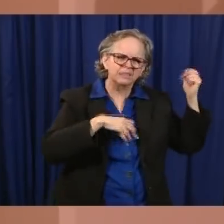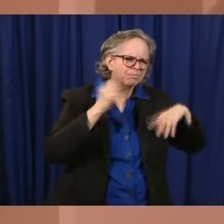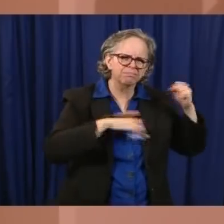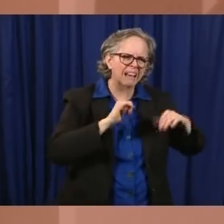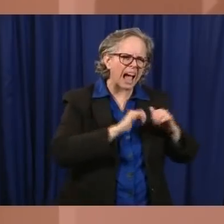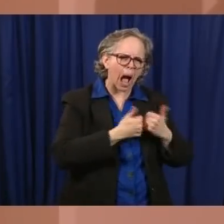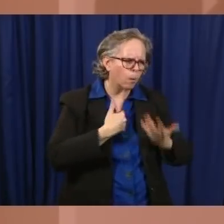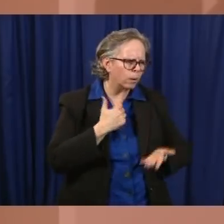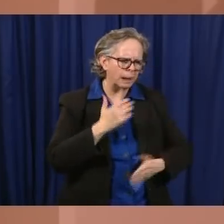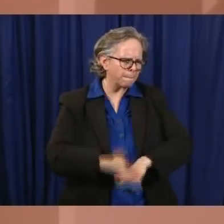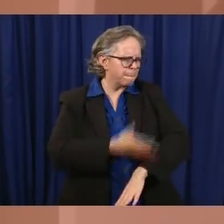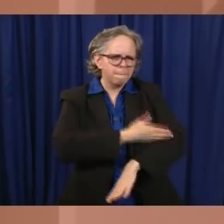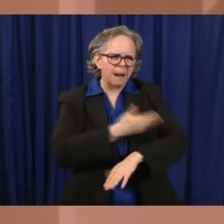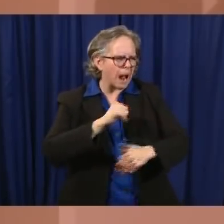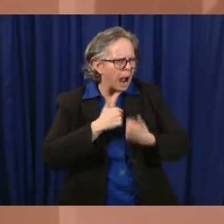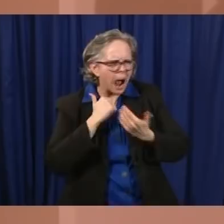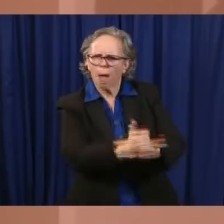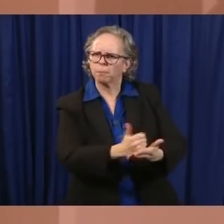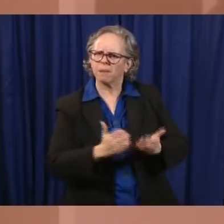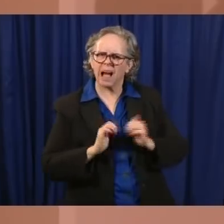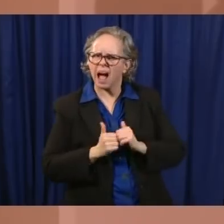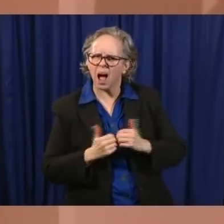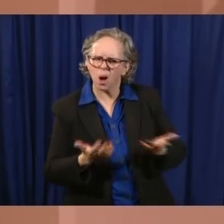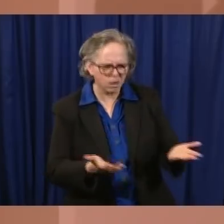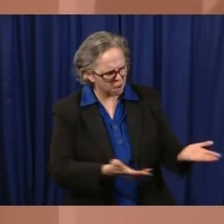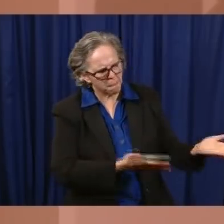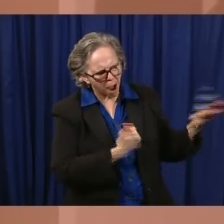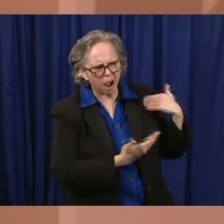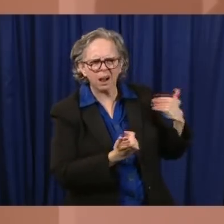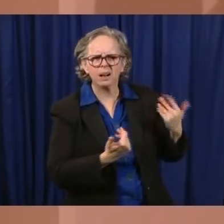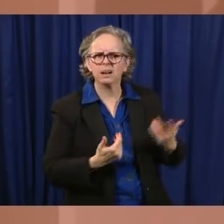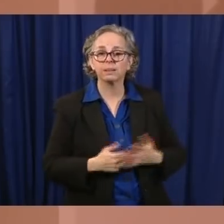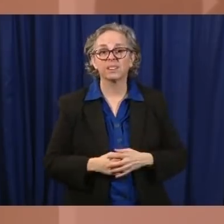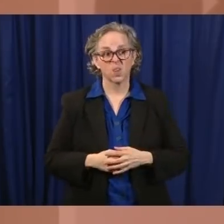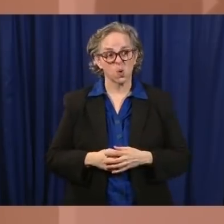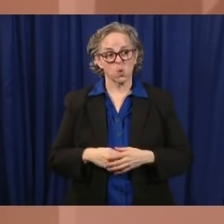PROVIDING ALL THE INFORMATION, SO I CHALLENGE THE TEAM OVER THE WEEKEND AND THIS MORNING,